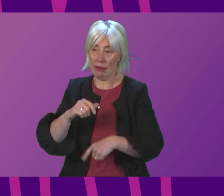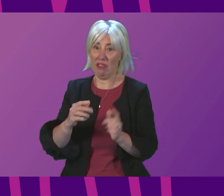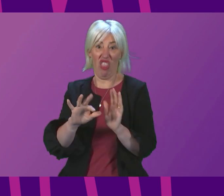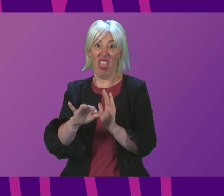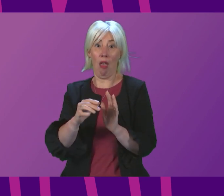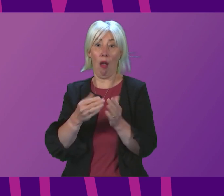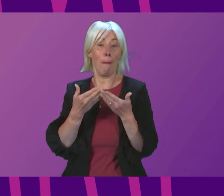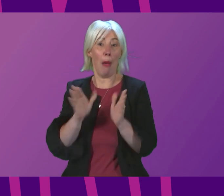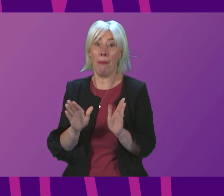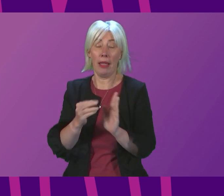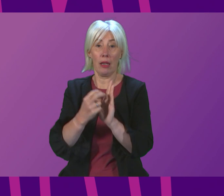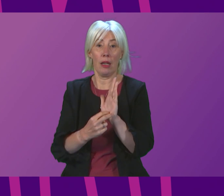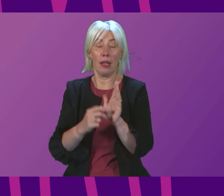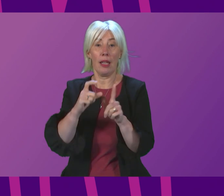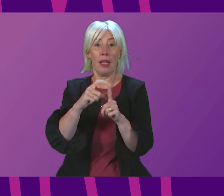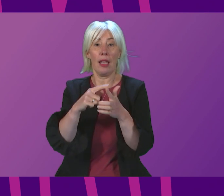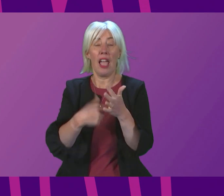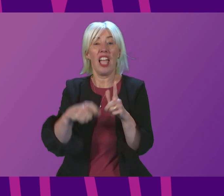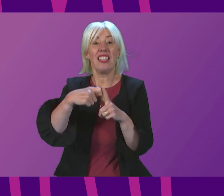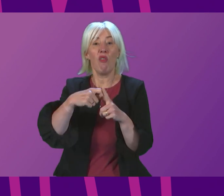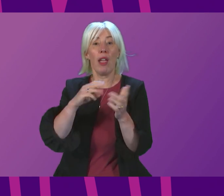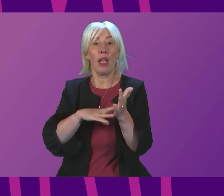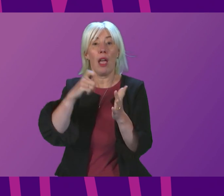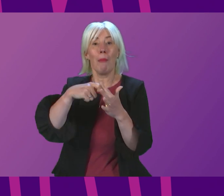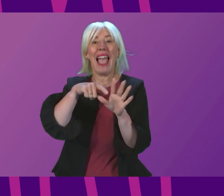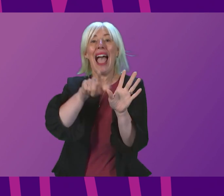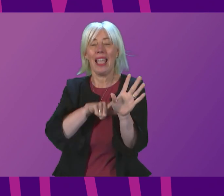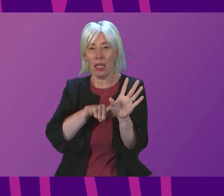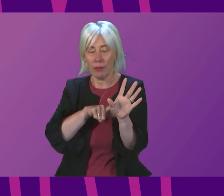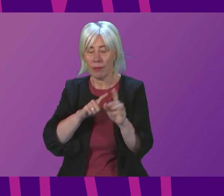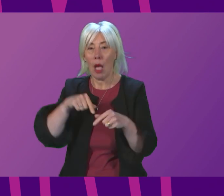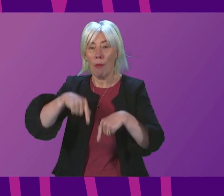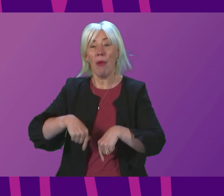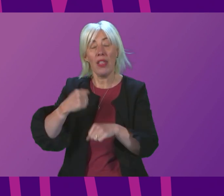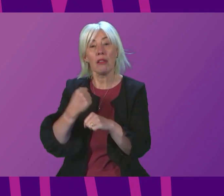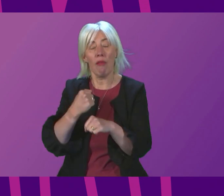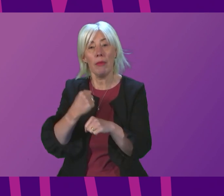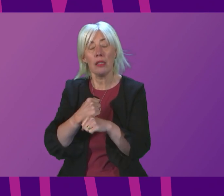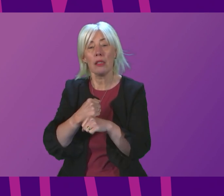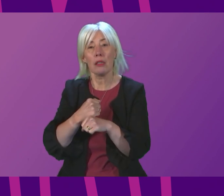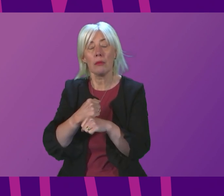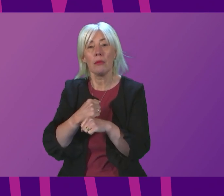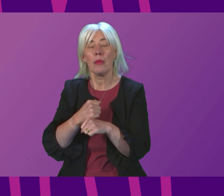It was Derek Mackay, but our Government—I understand that the idea might be alien to